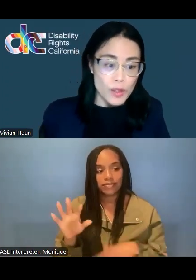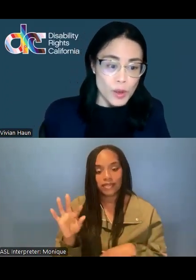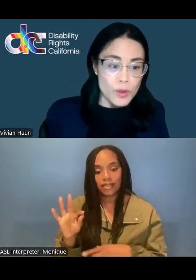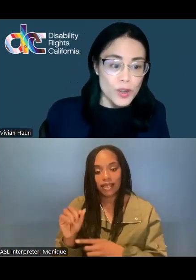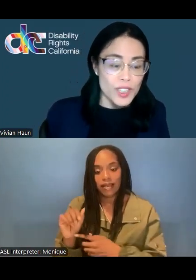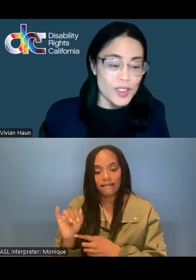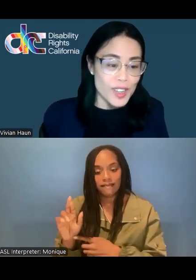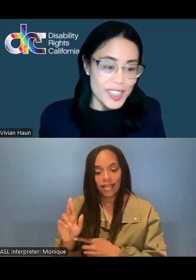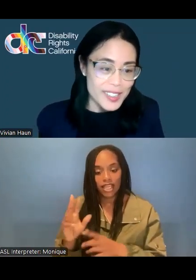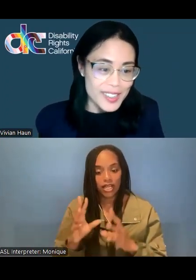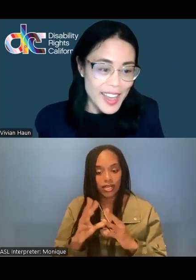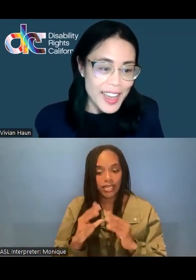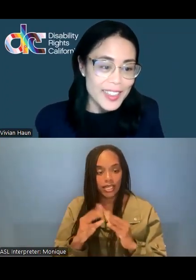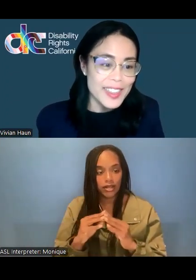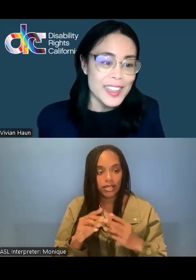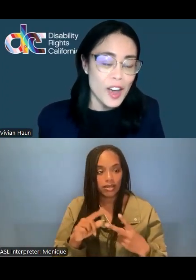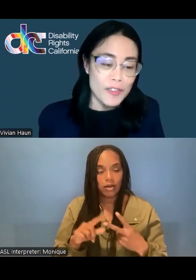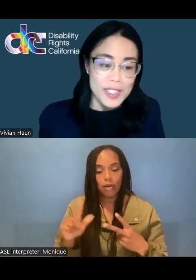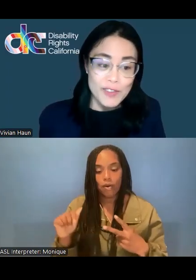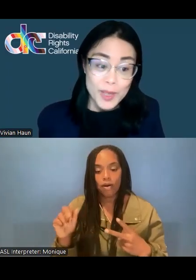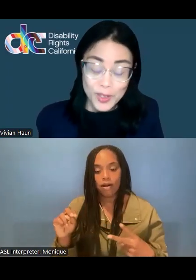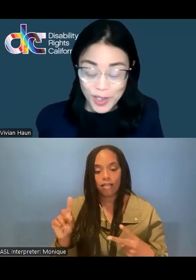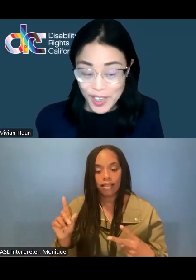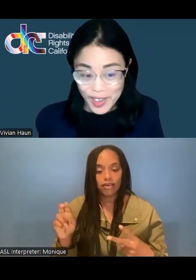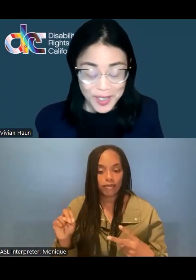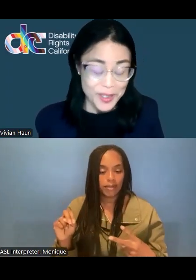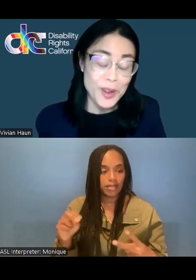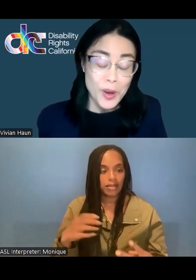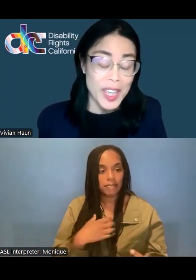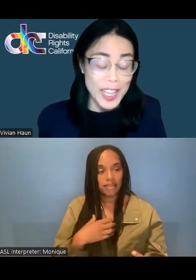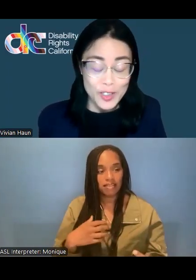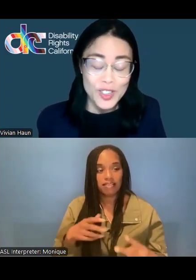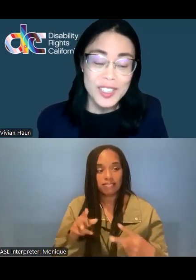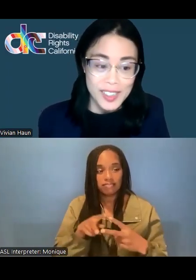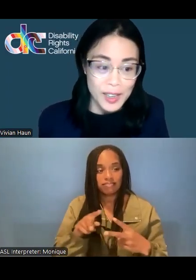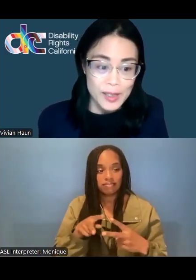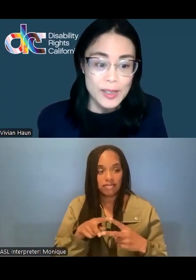Those are hearings that the Office of Administrative Hearings or OAH conducts.